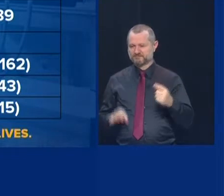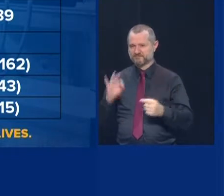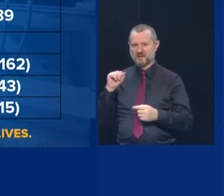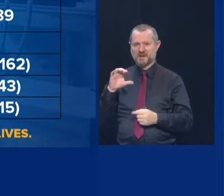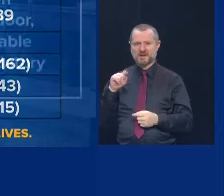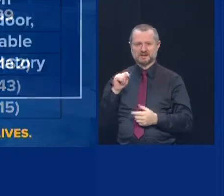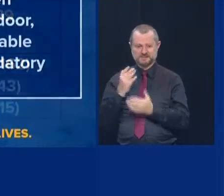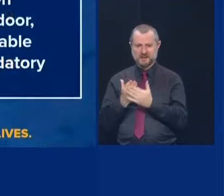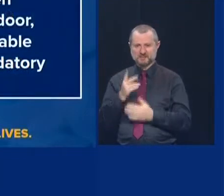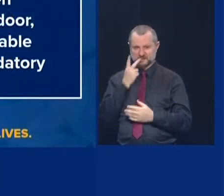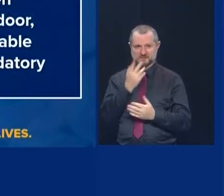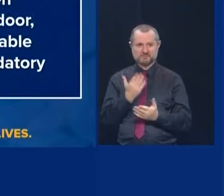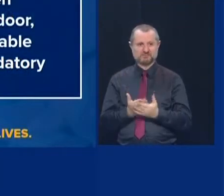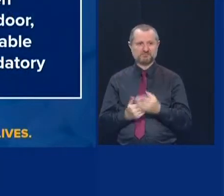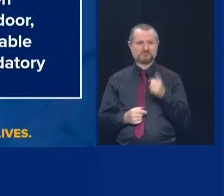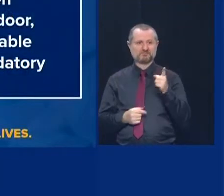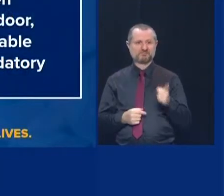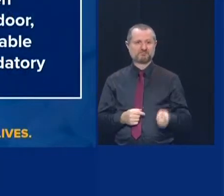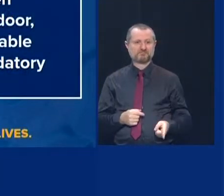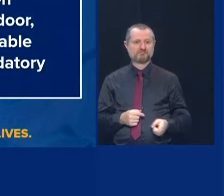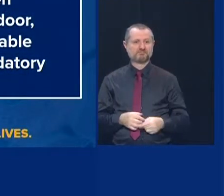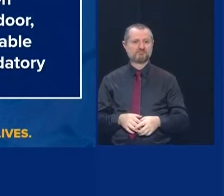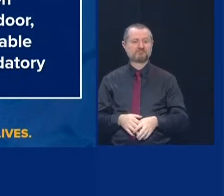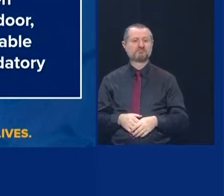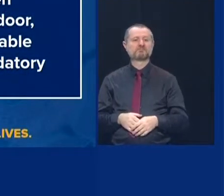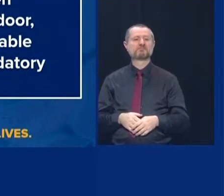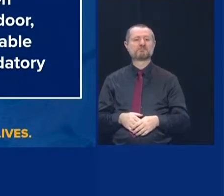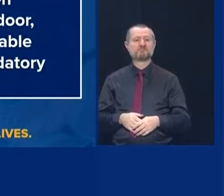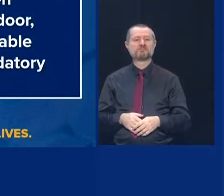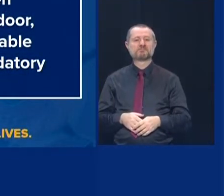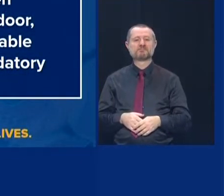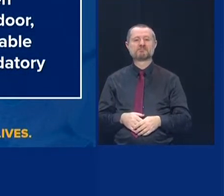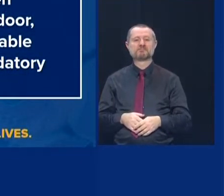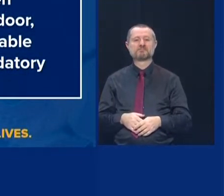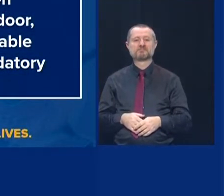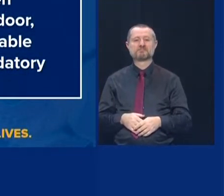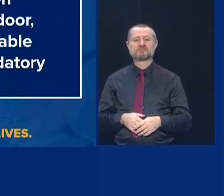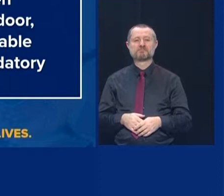THE INTUBATIONS GO UP AND THEN THE DEATH NUMBER GOES UP.